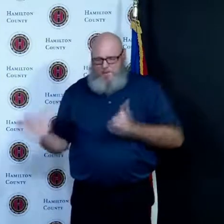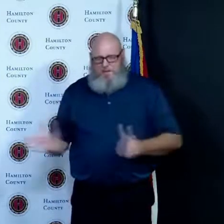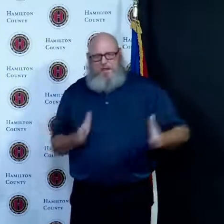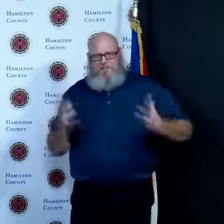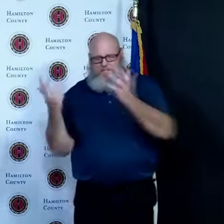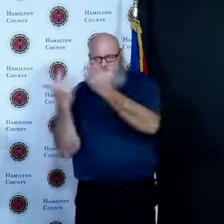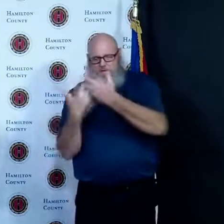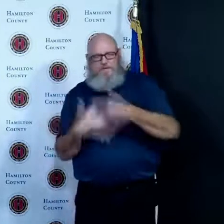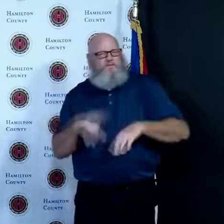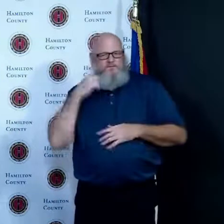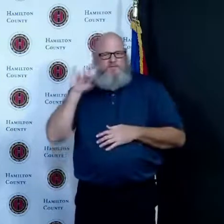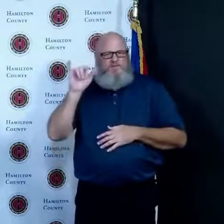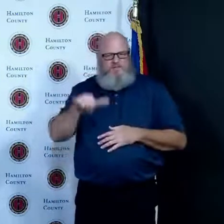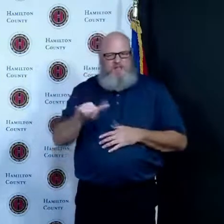I'll turn it over to Commissioner Driehaus